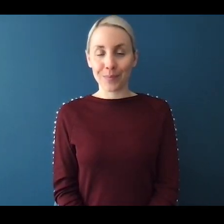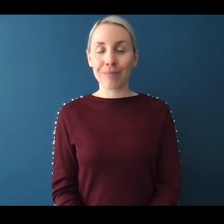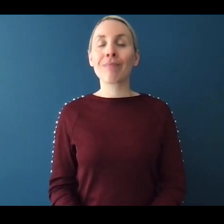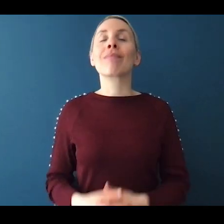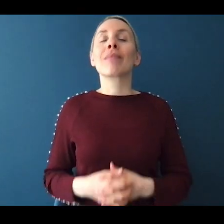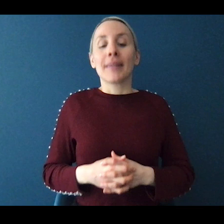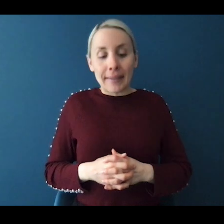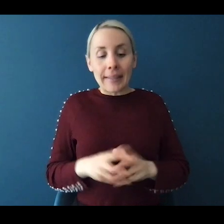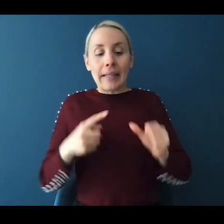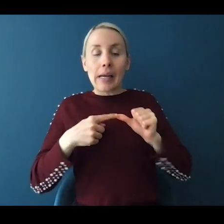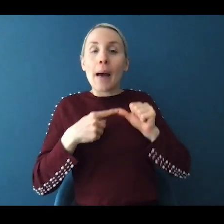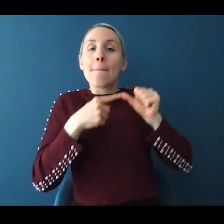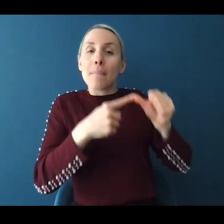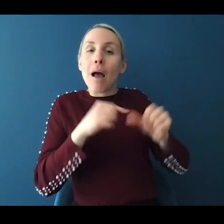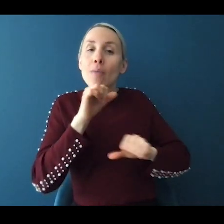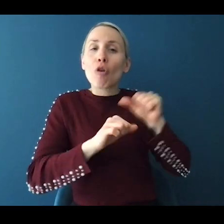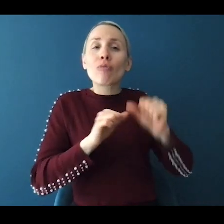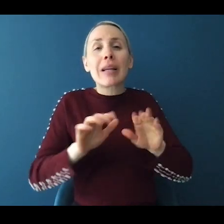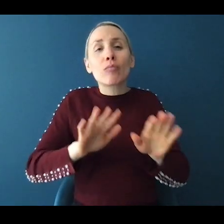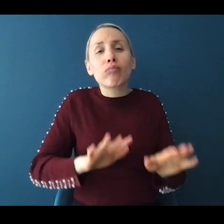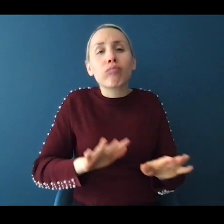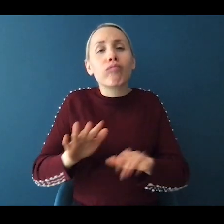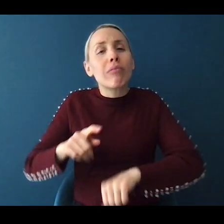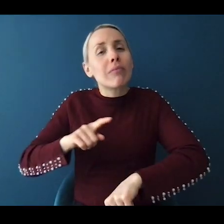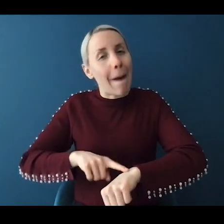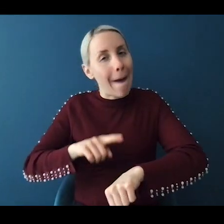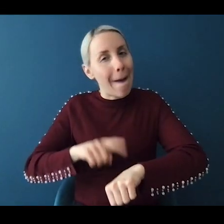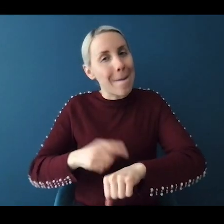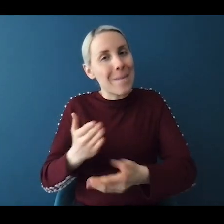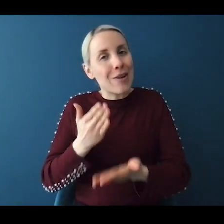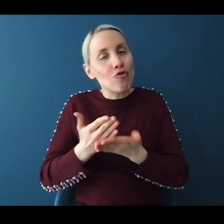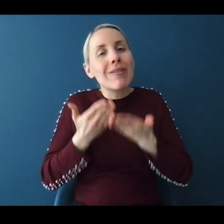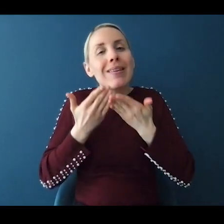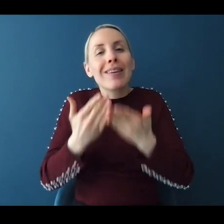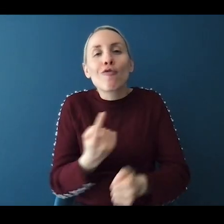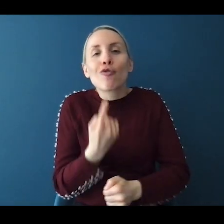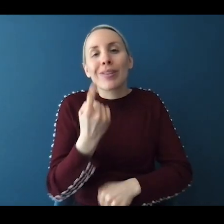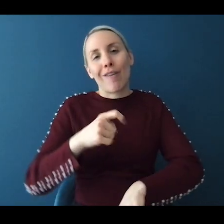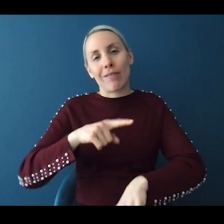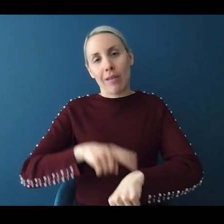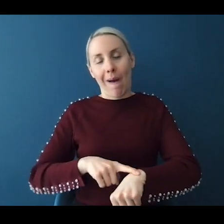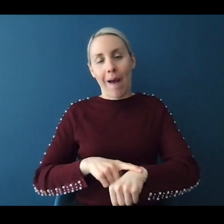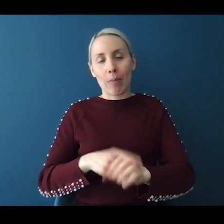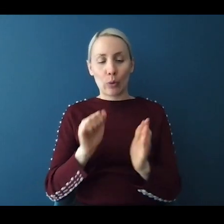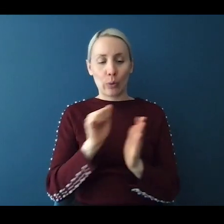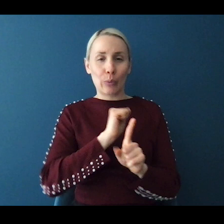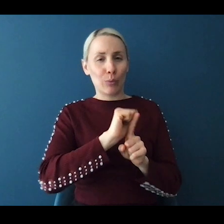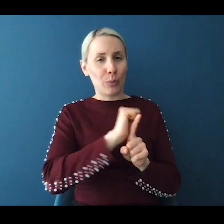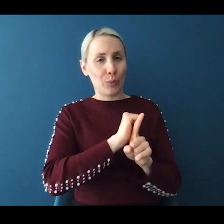just give yourself time to work on the application and to ask yourself why I think I’ve said